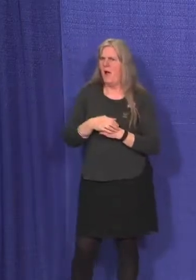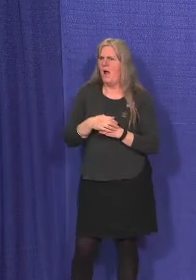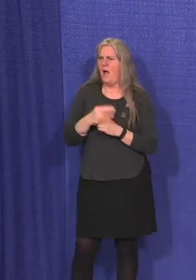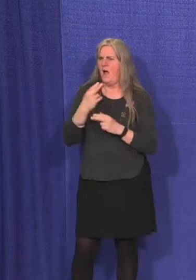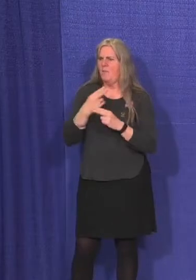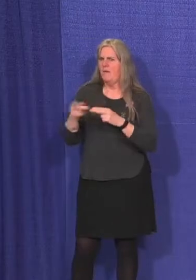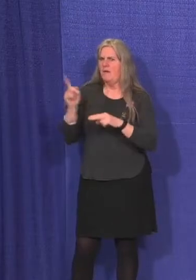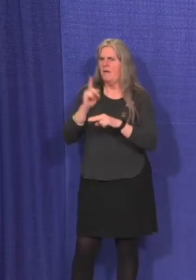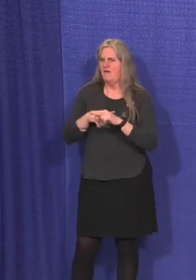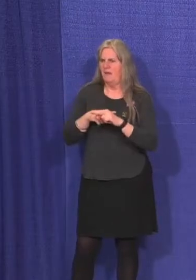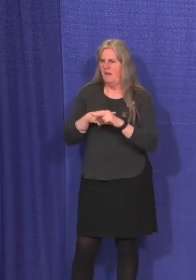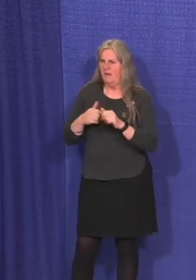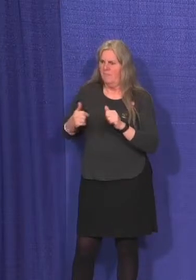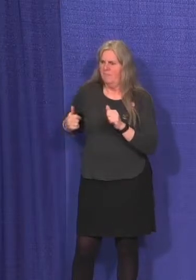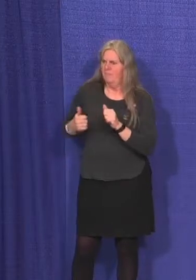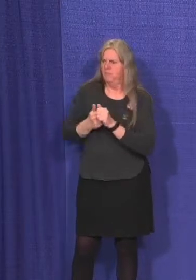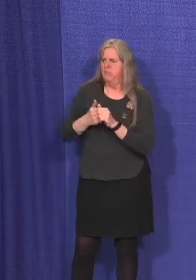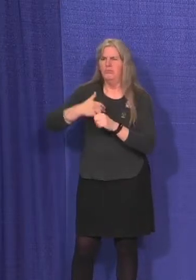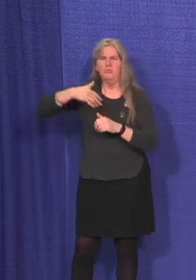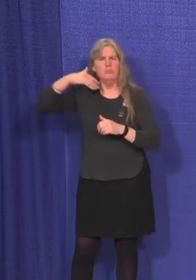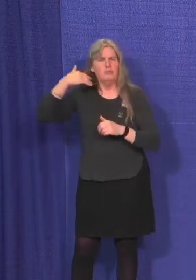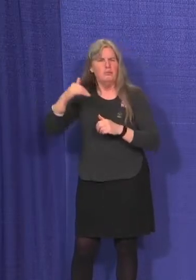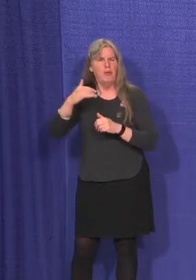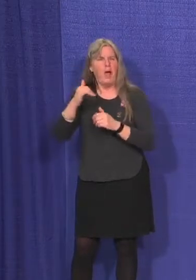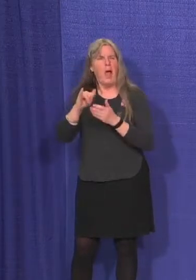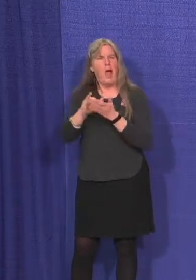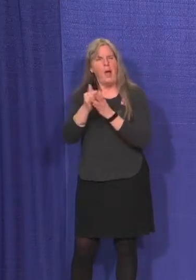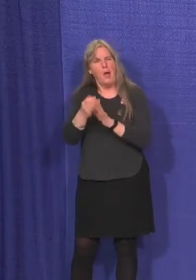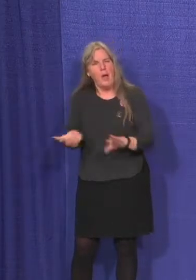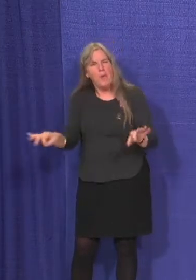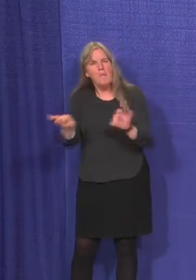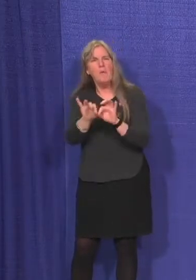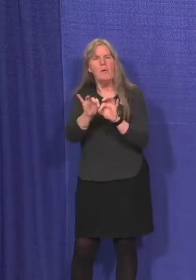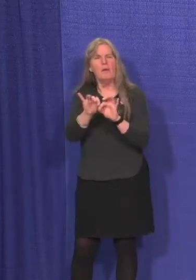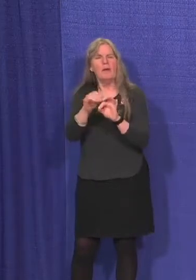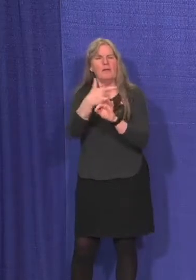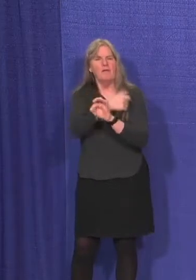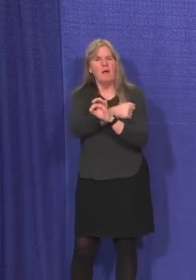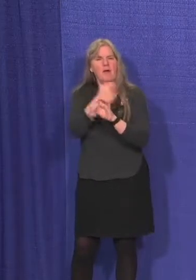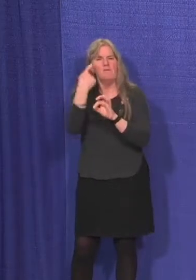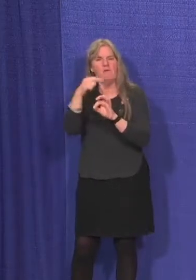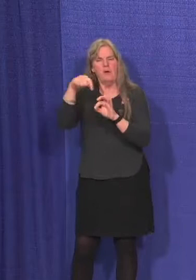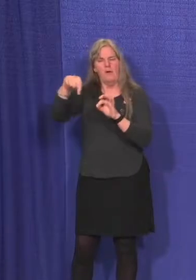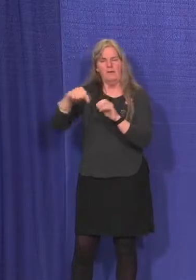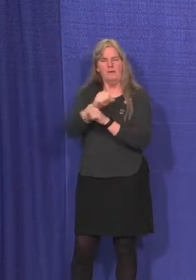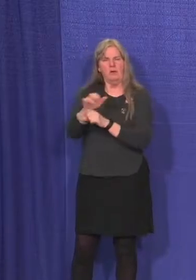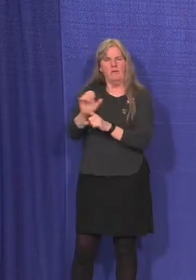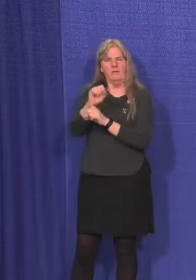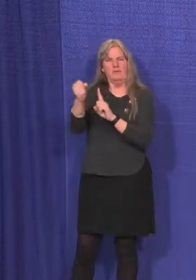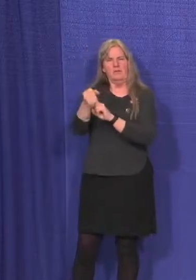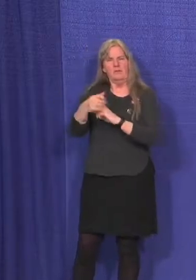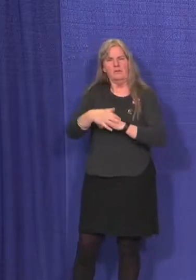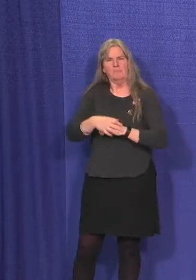It may hit home for more than the usual number of people. And people have plans to receive